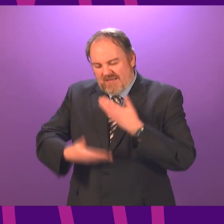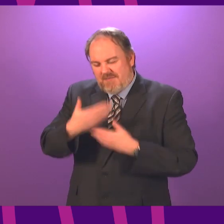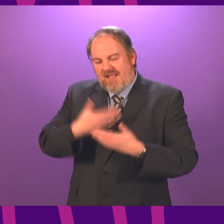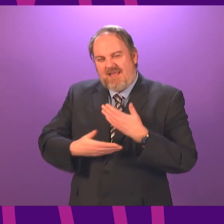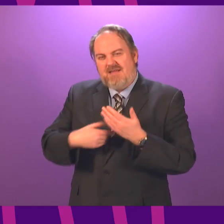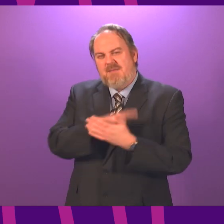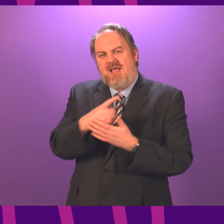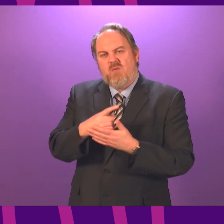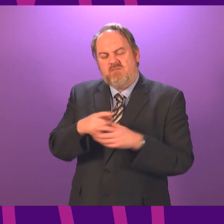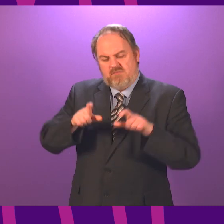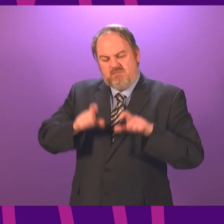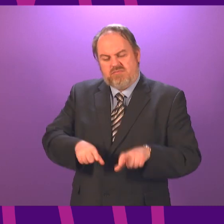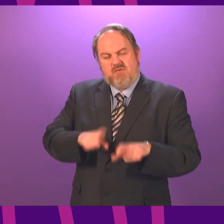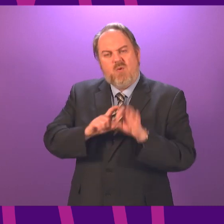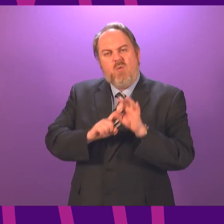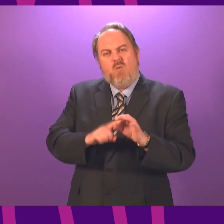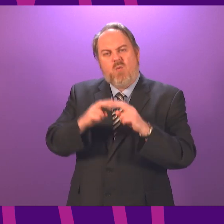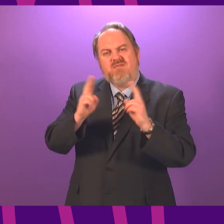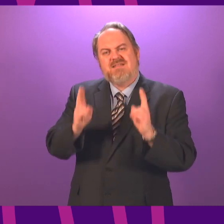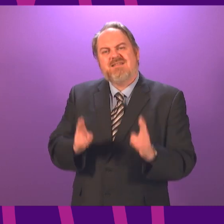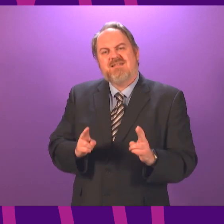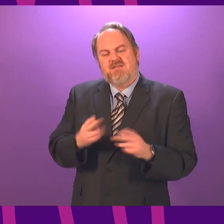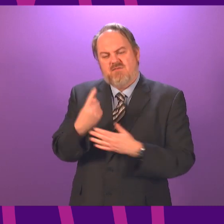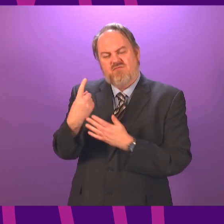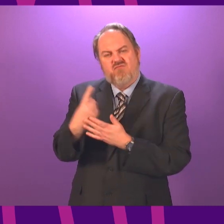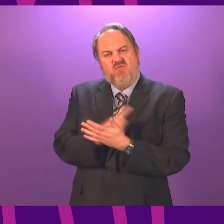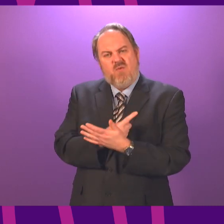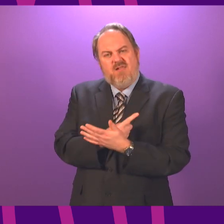for travellers. People who arrive in the UK for health treatment, and not from a high-risk